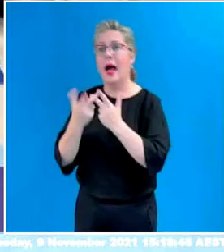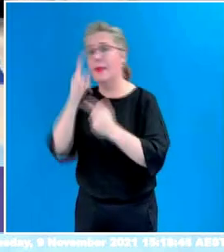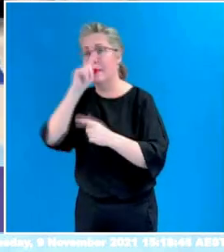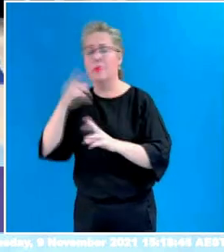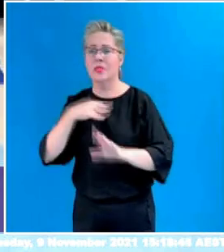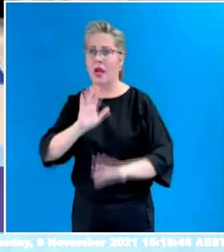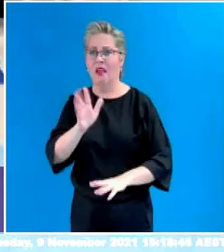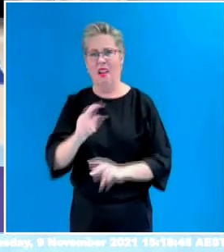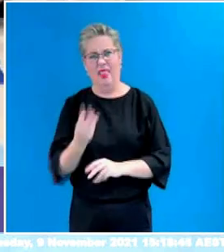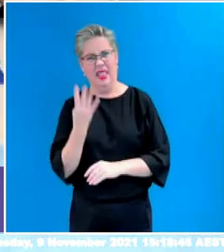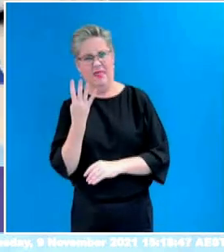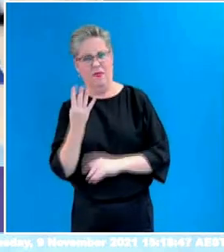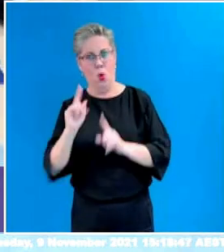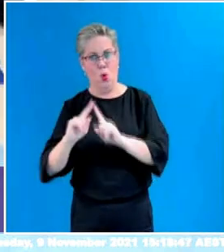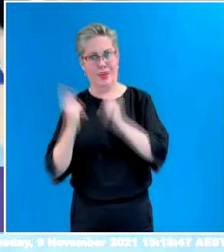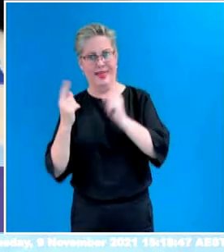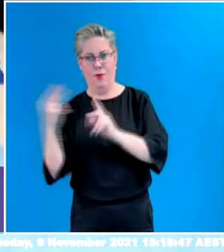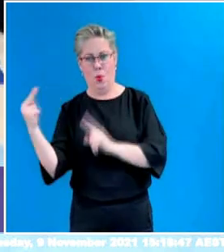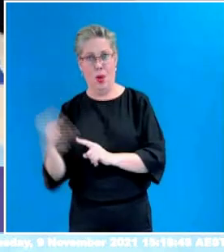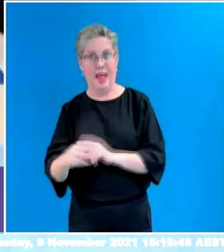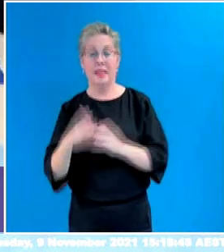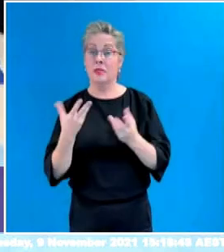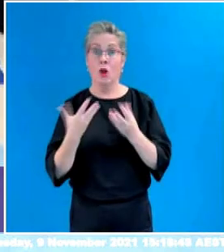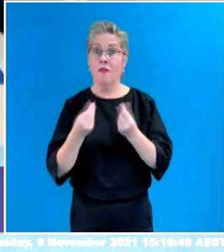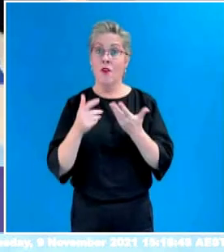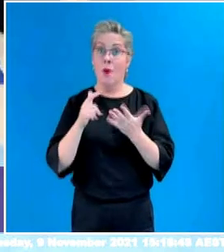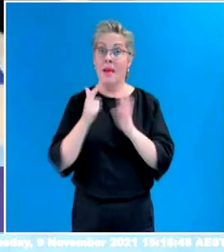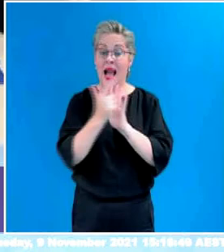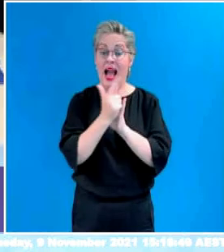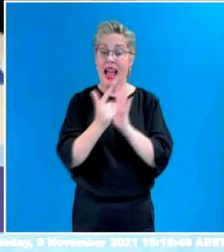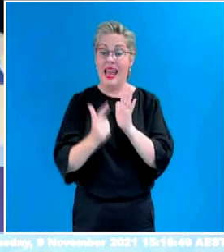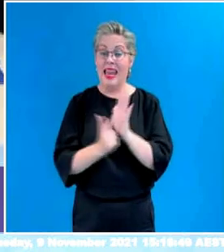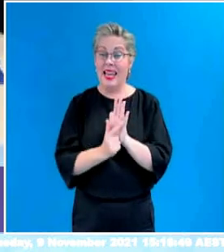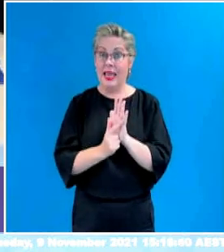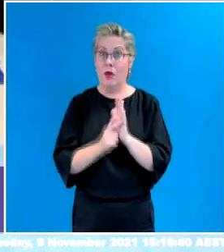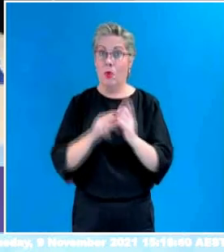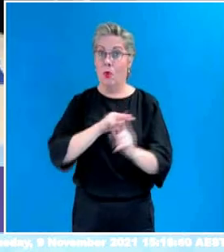But from a strictly legal perspective, I'm not sure that it has any work to do.